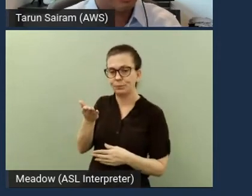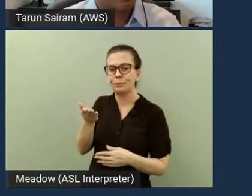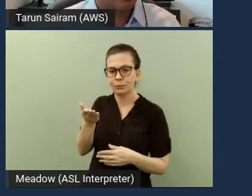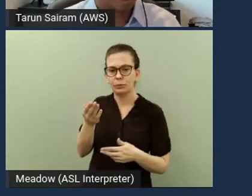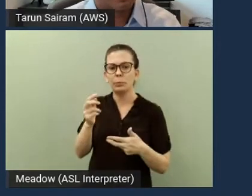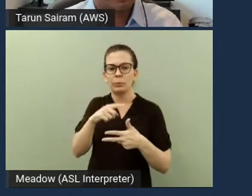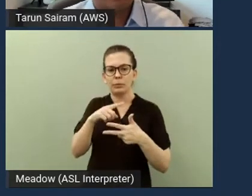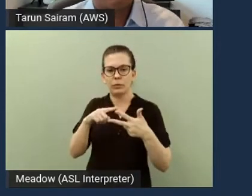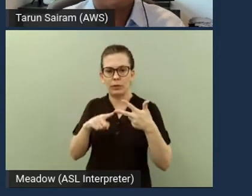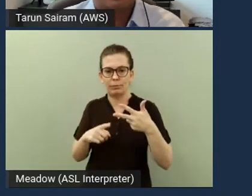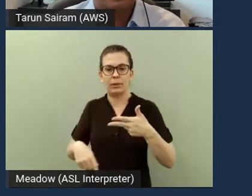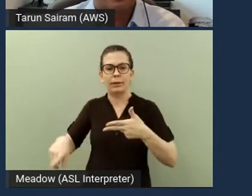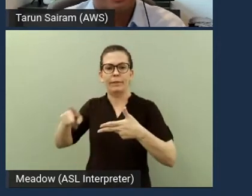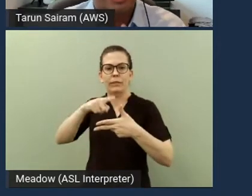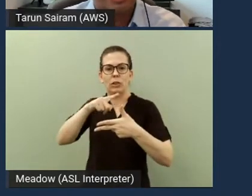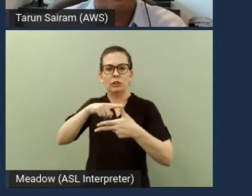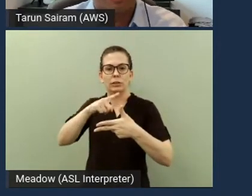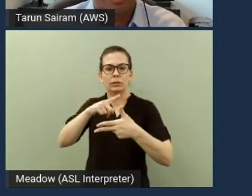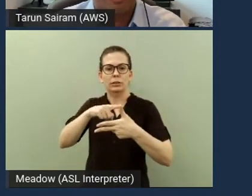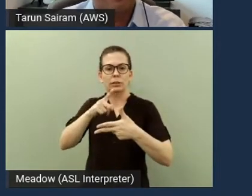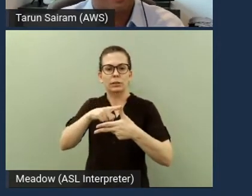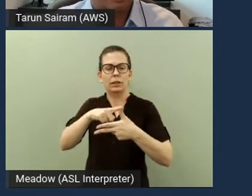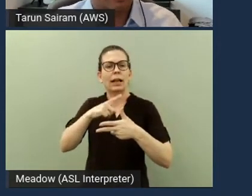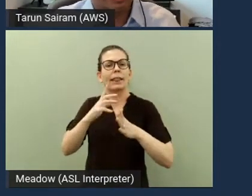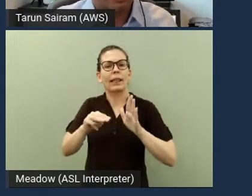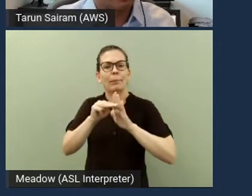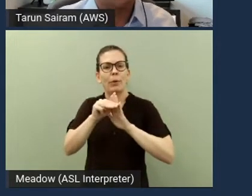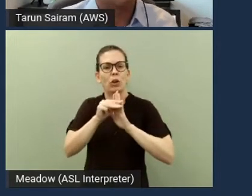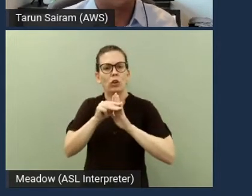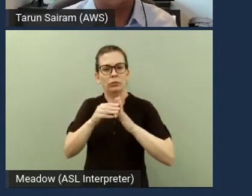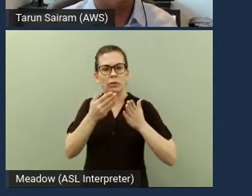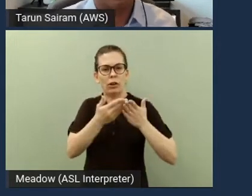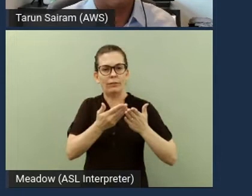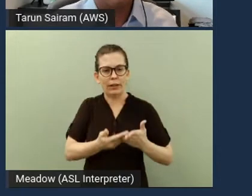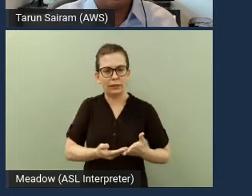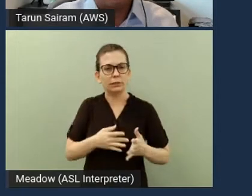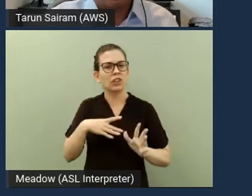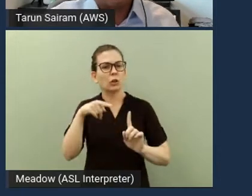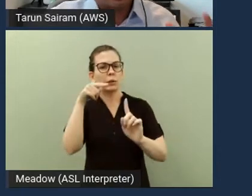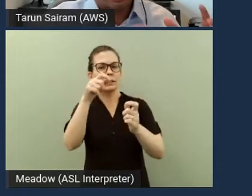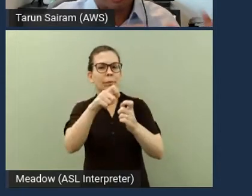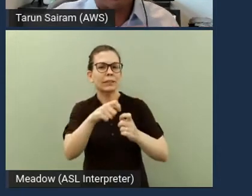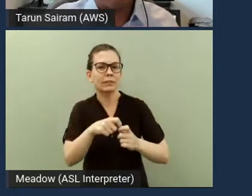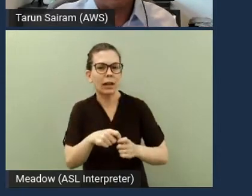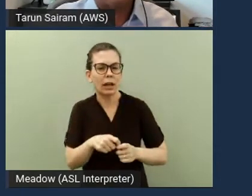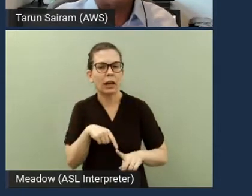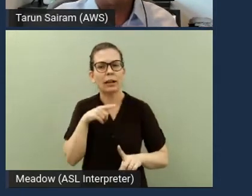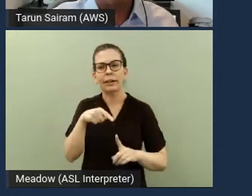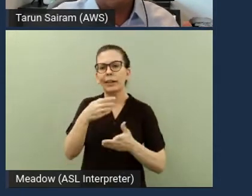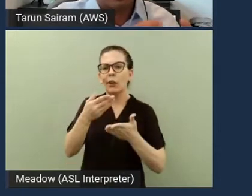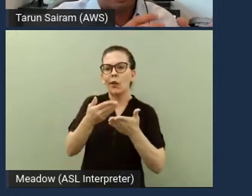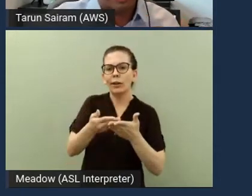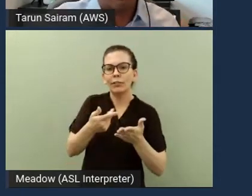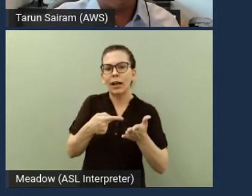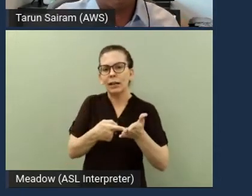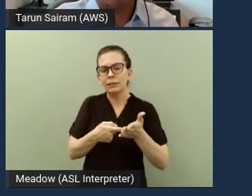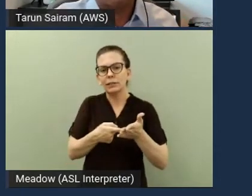so the first step is like creating the model artifacts. So here you would specify the artifact that you, the train model artifact